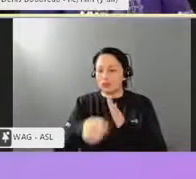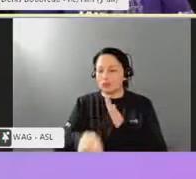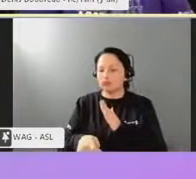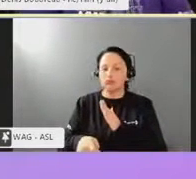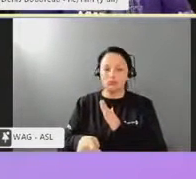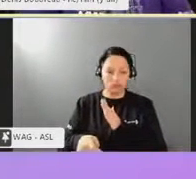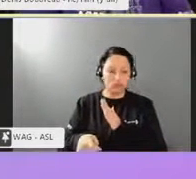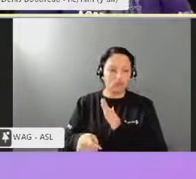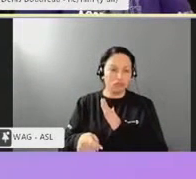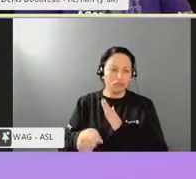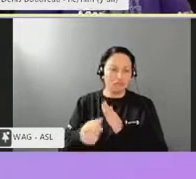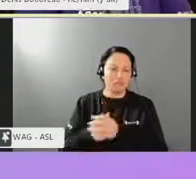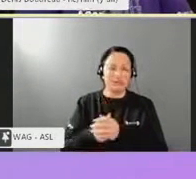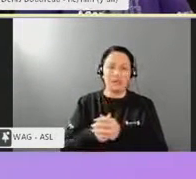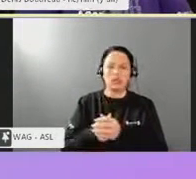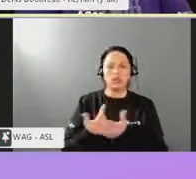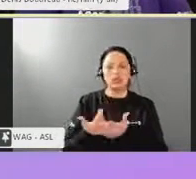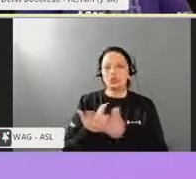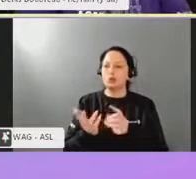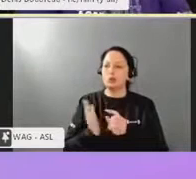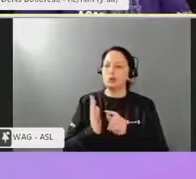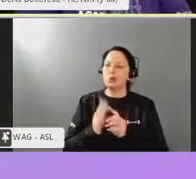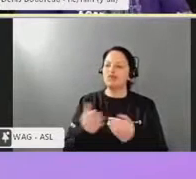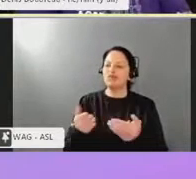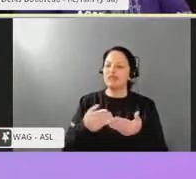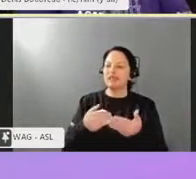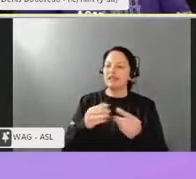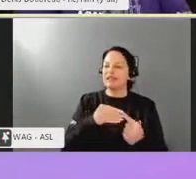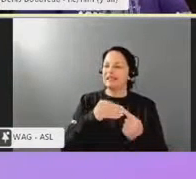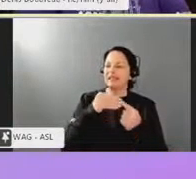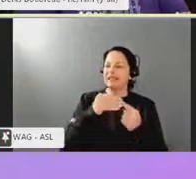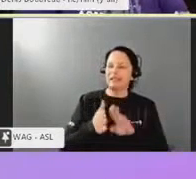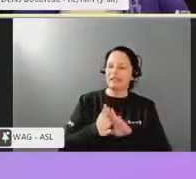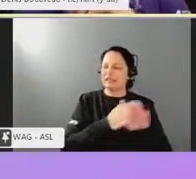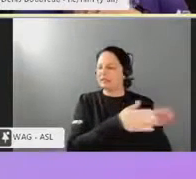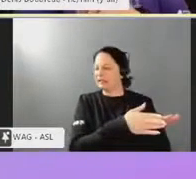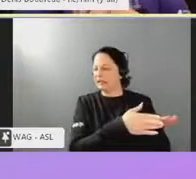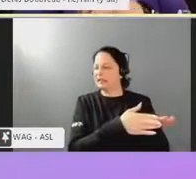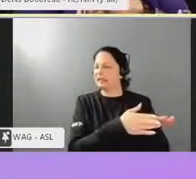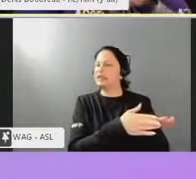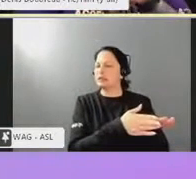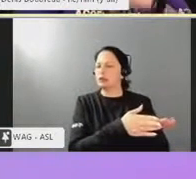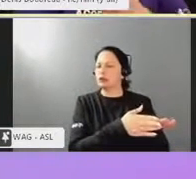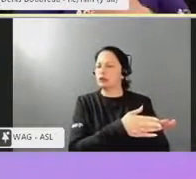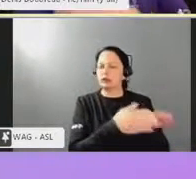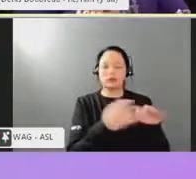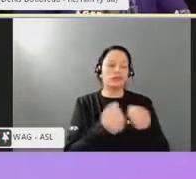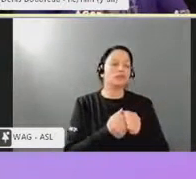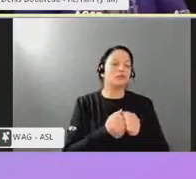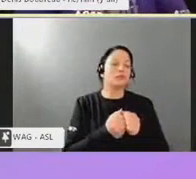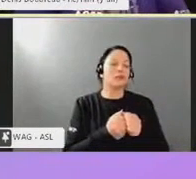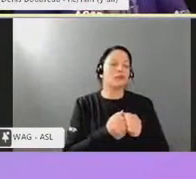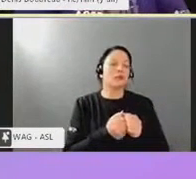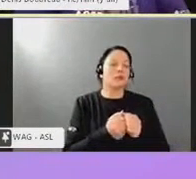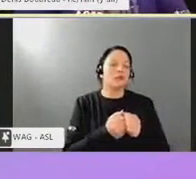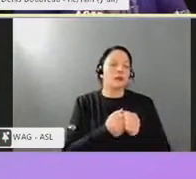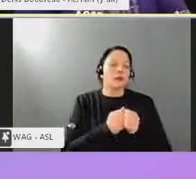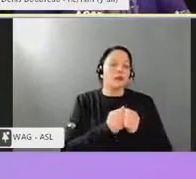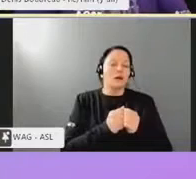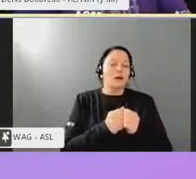cost, even though it's really hard to control. There's an actual cost to exclusion, really pyramid and it's hard